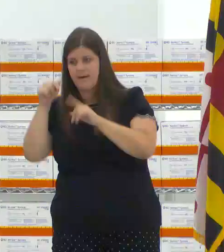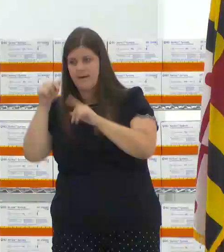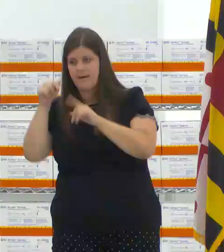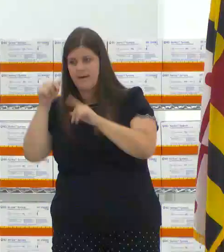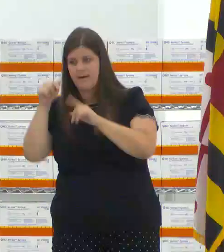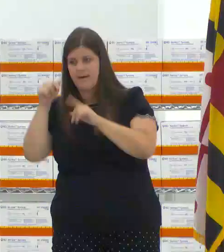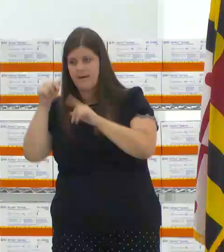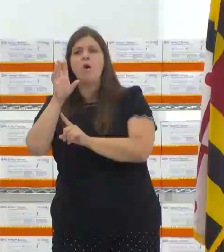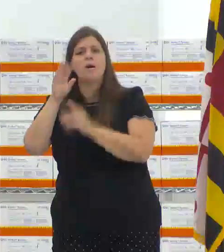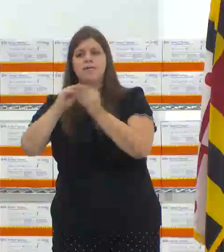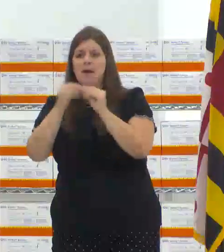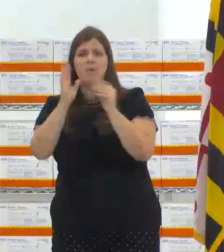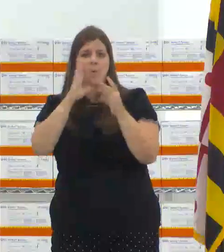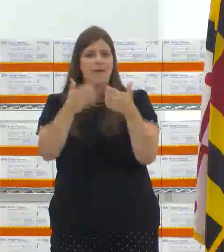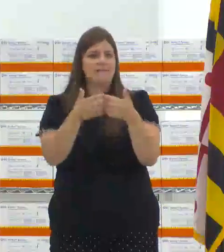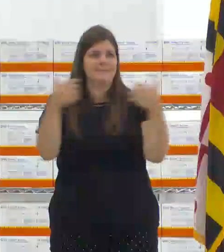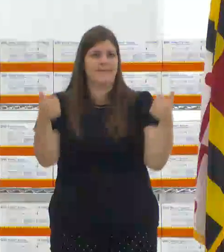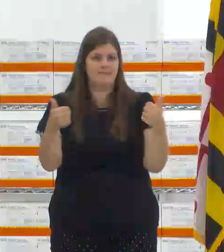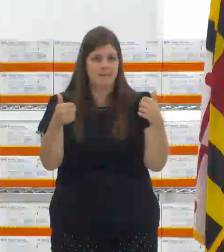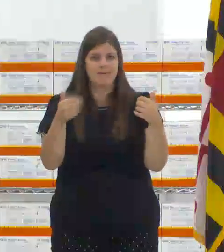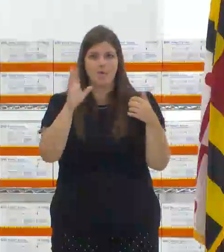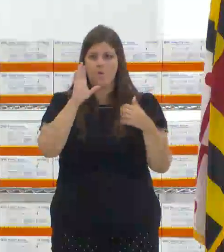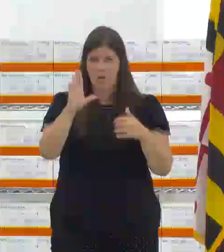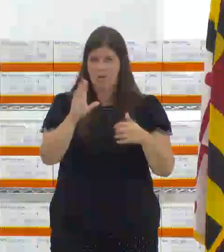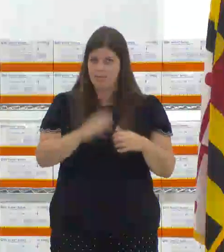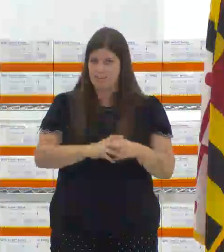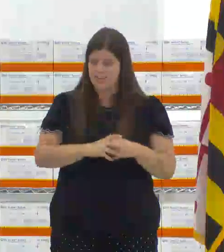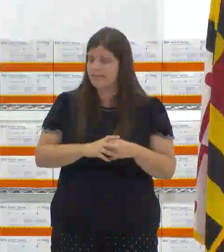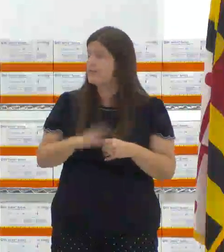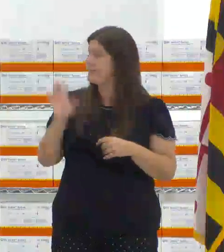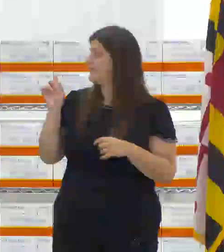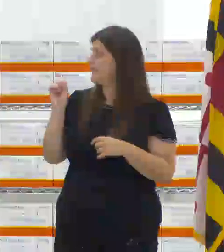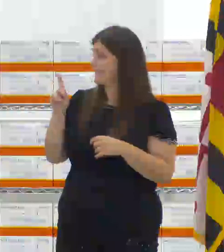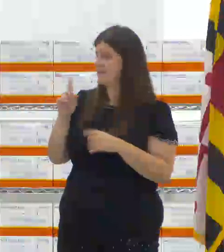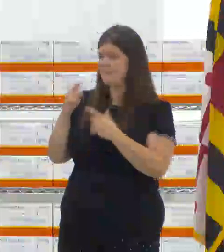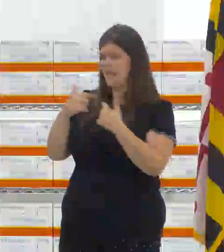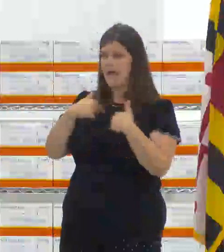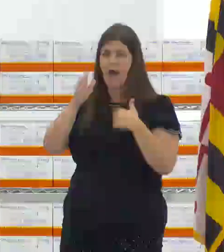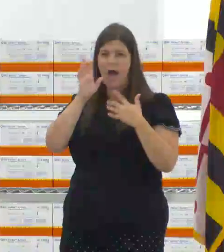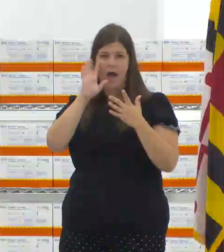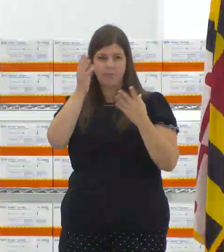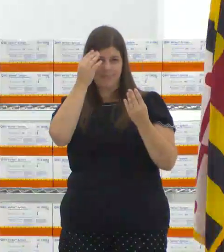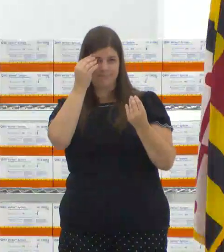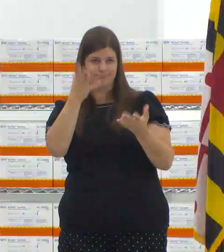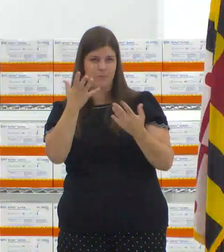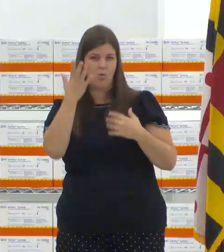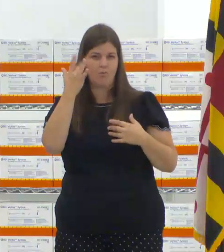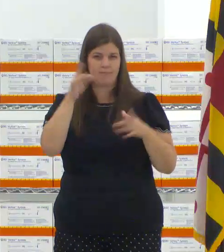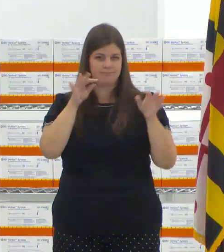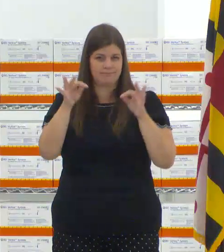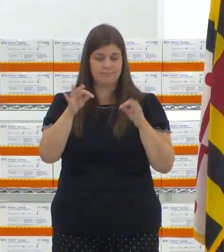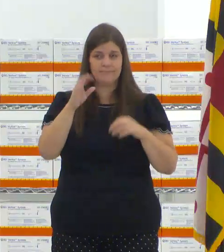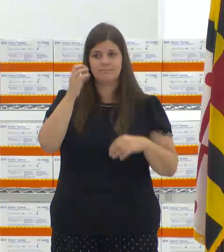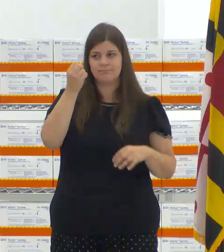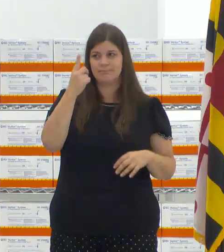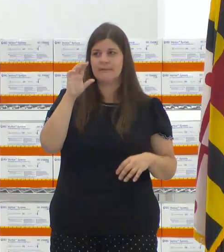way the federal government recommends, But we're going to calculate them separately, which is the force. and we are working with the White House coronavirus task